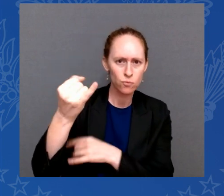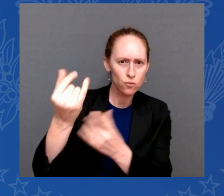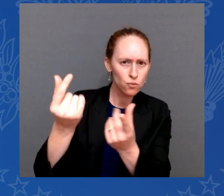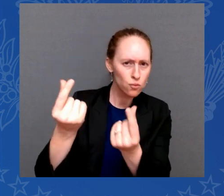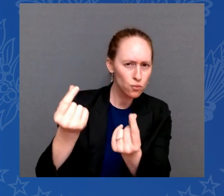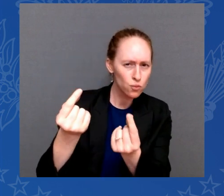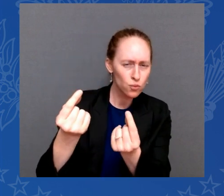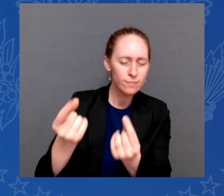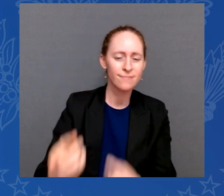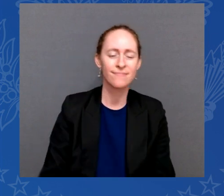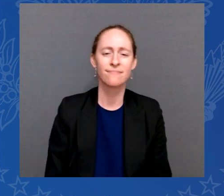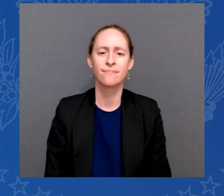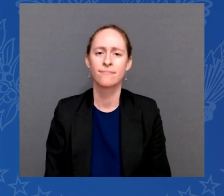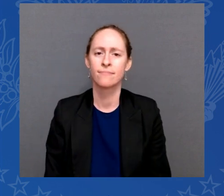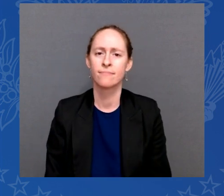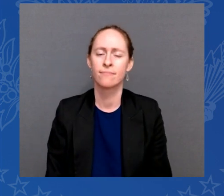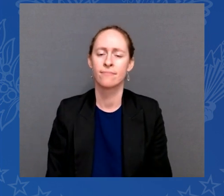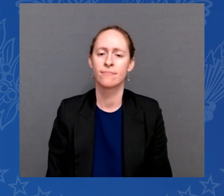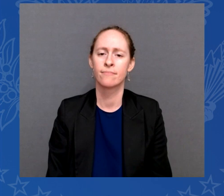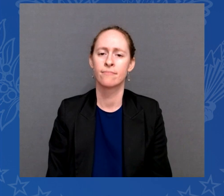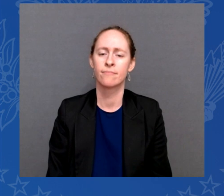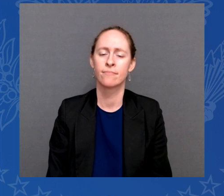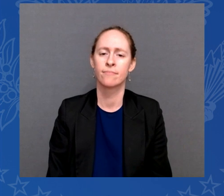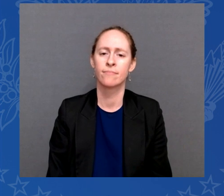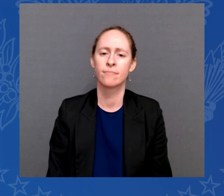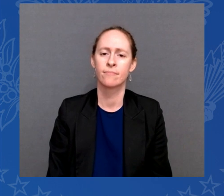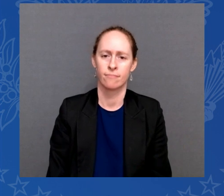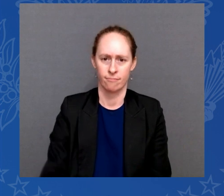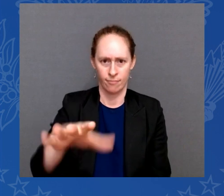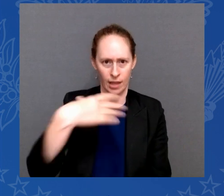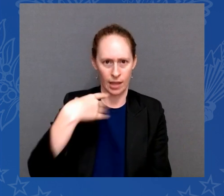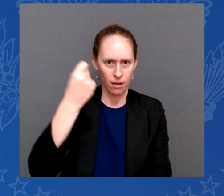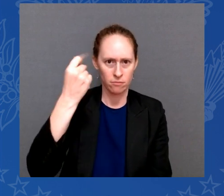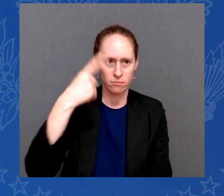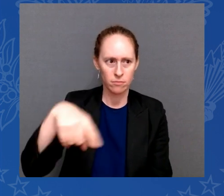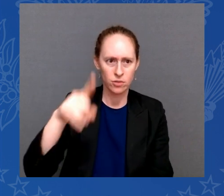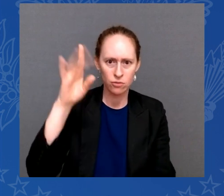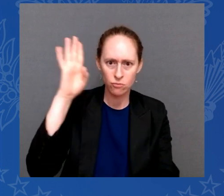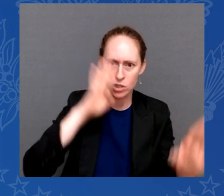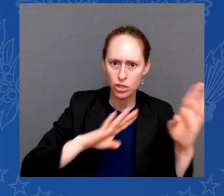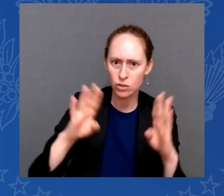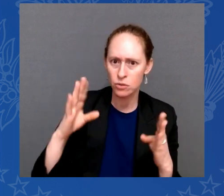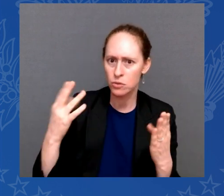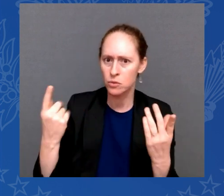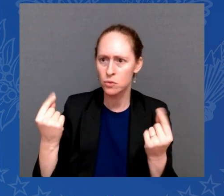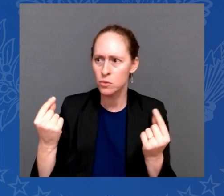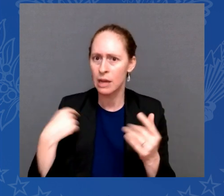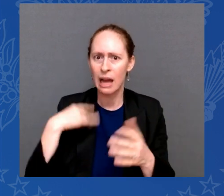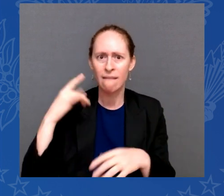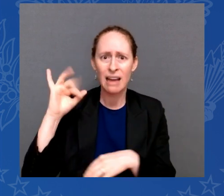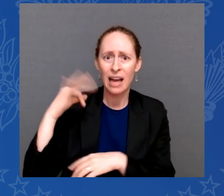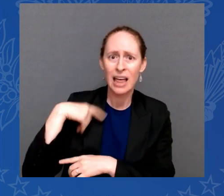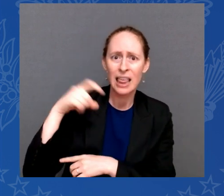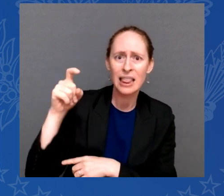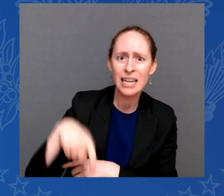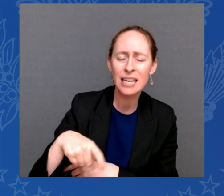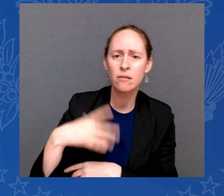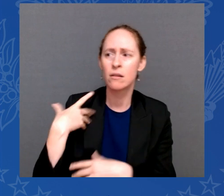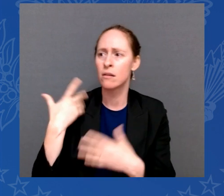that is available in terms of federal resources to the various states that are protecting the rights of women